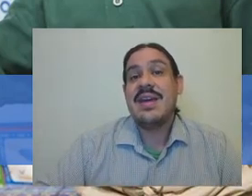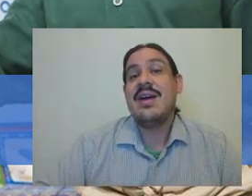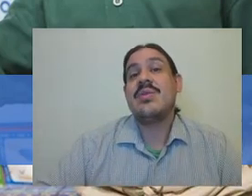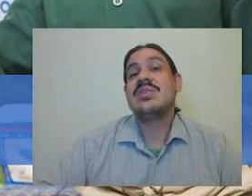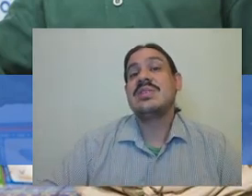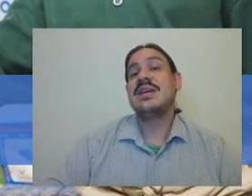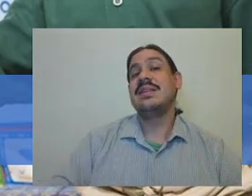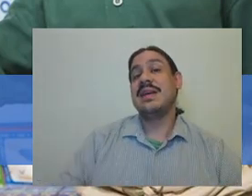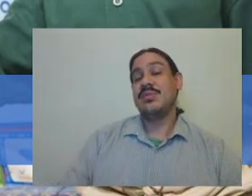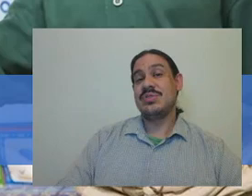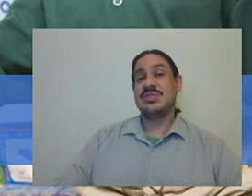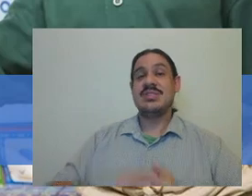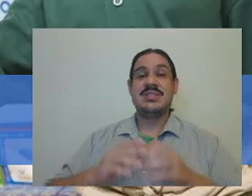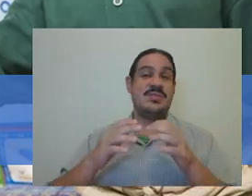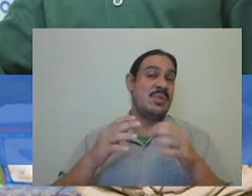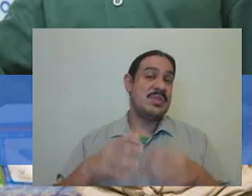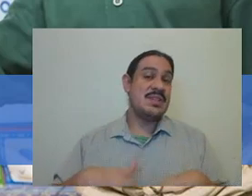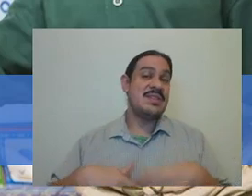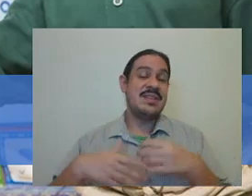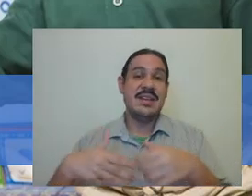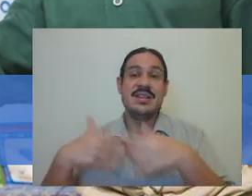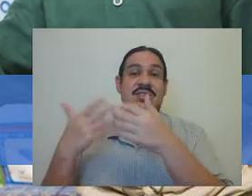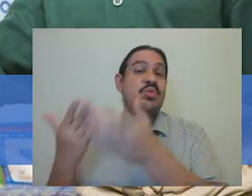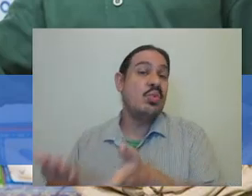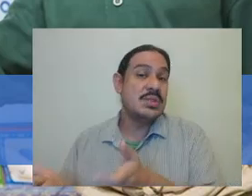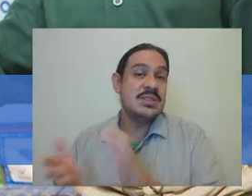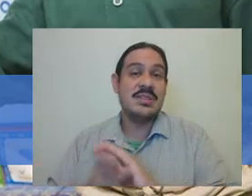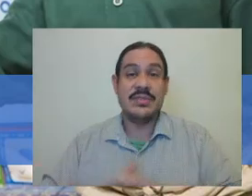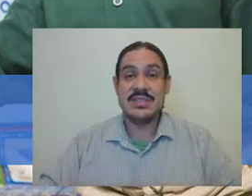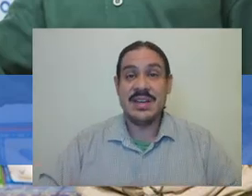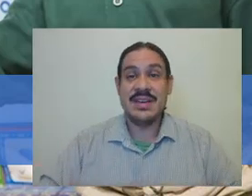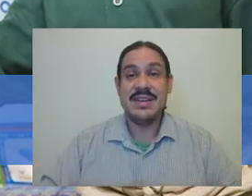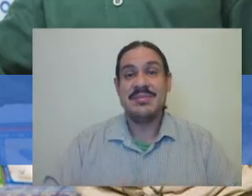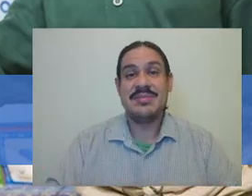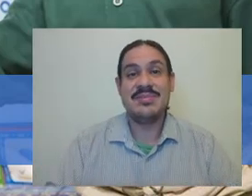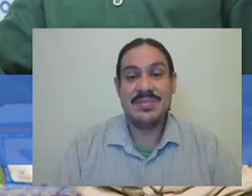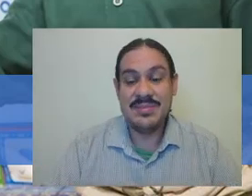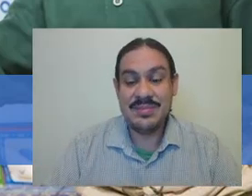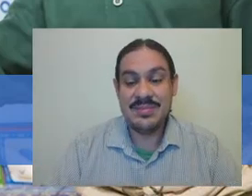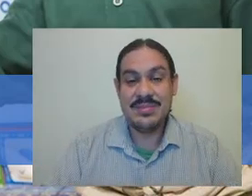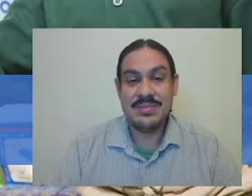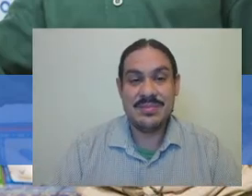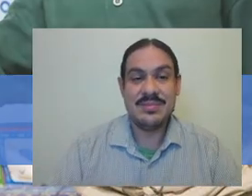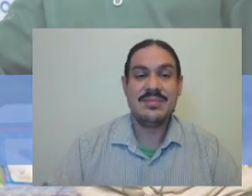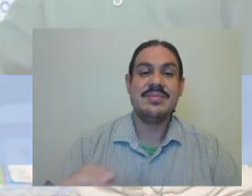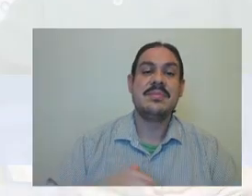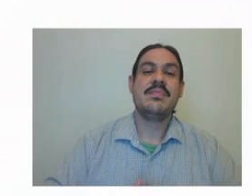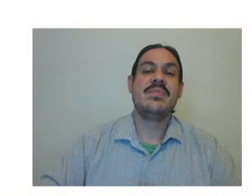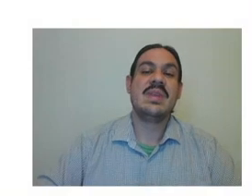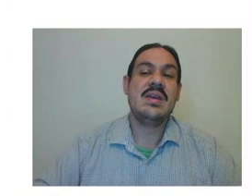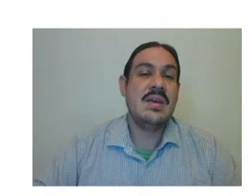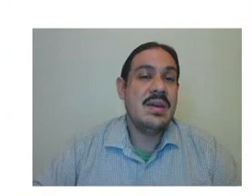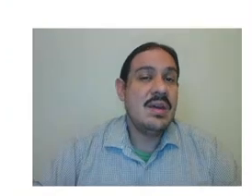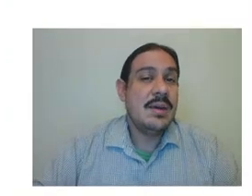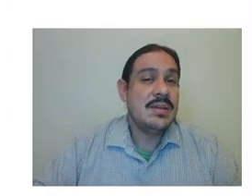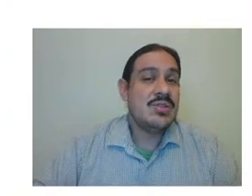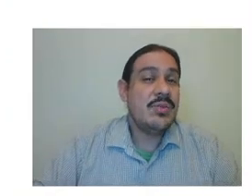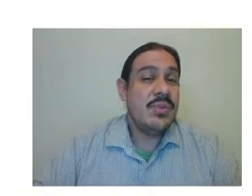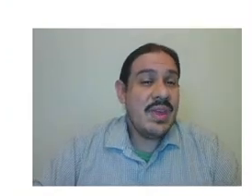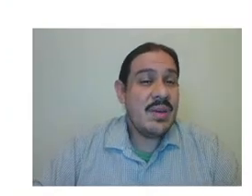so if you think about it in someone who uses a sign language really needs to be at least bilingual they need to know the sign language